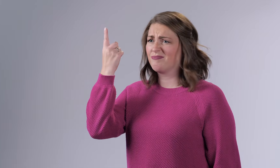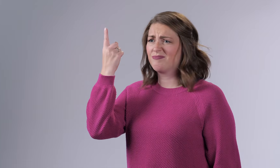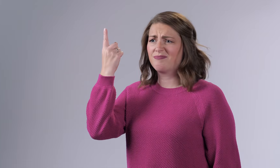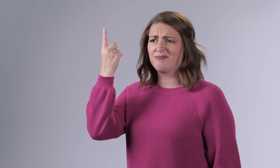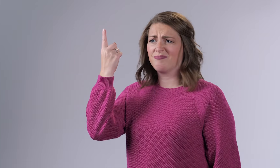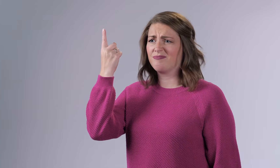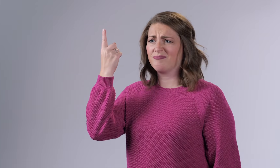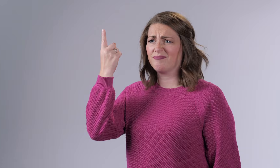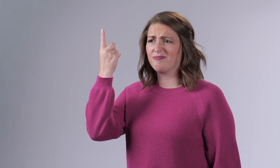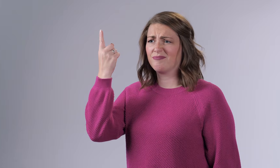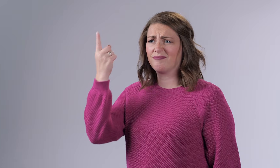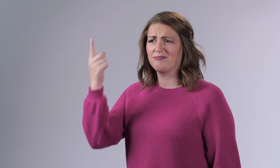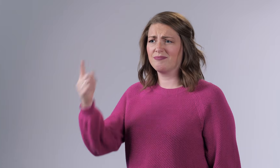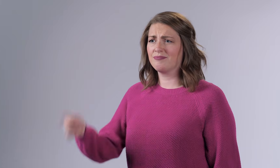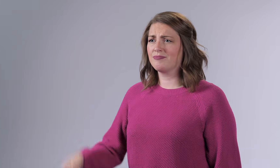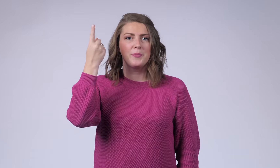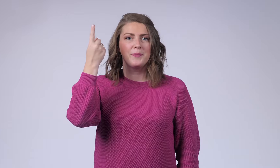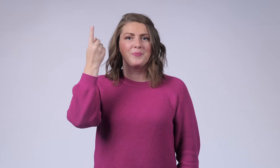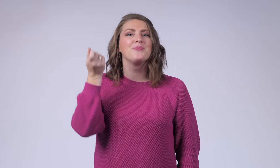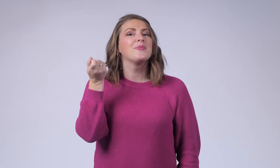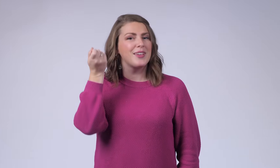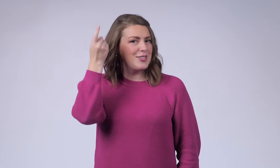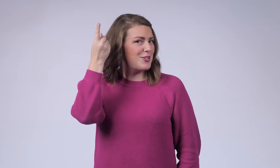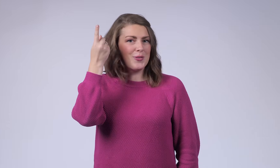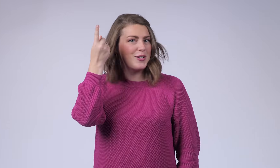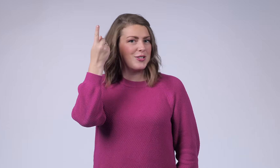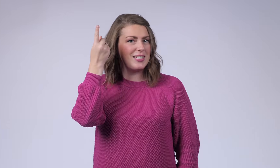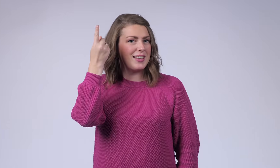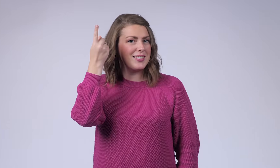but shaking your head back and forth. DON'T UNDERSTAND